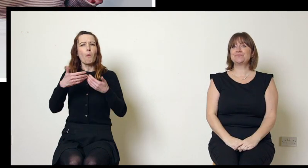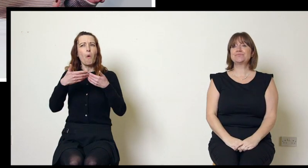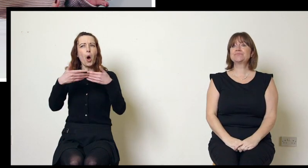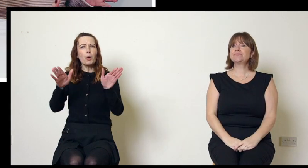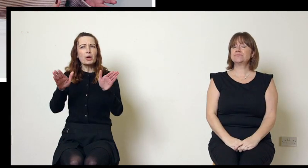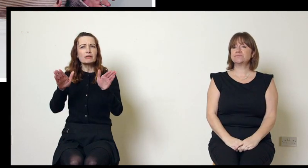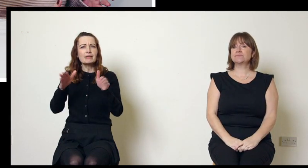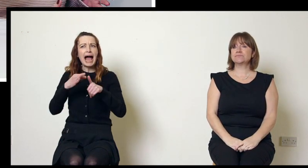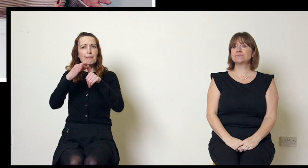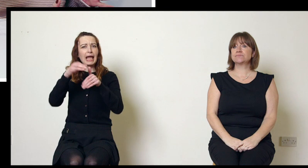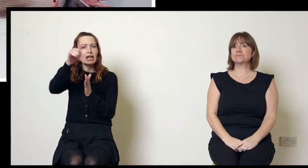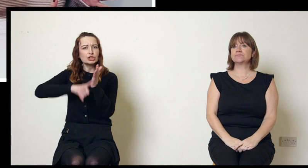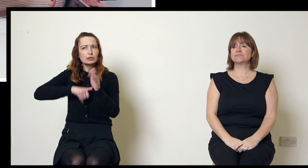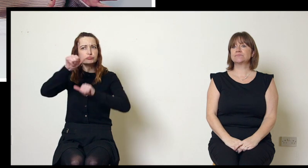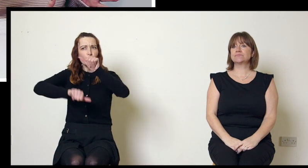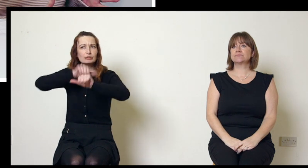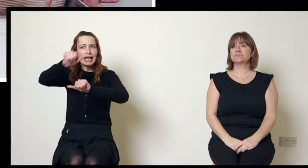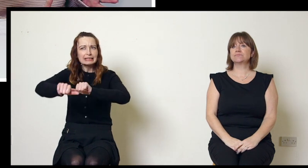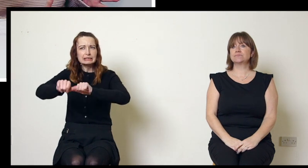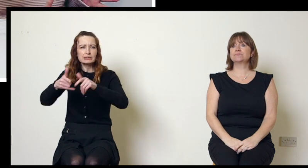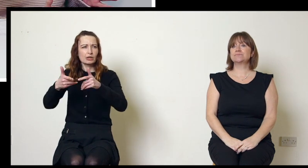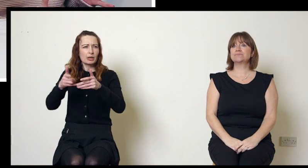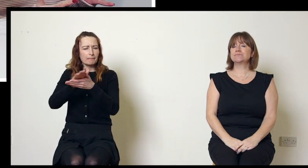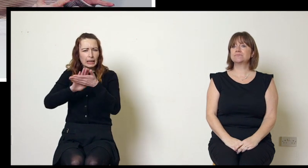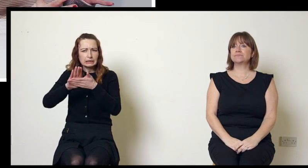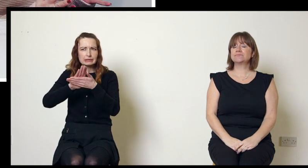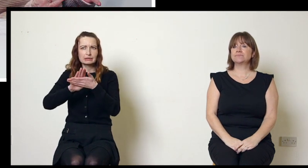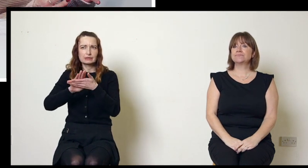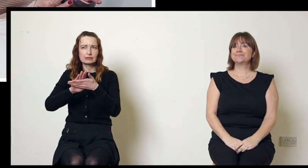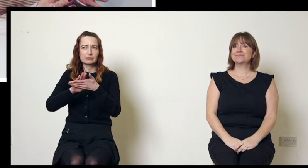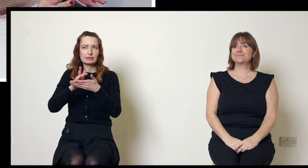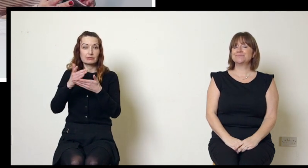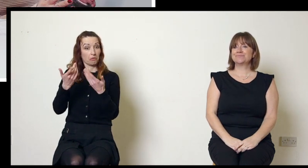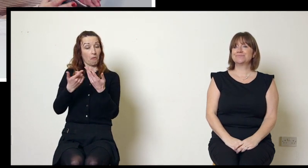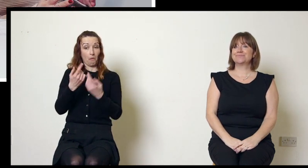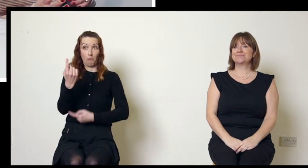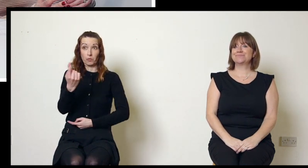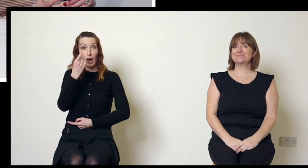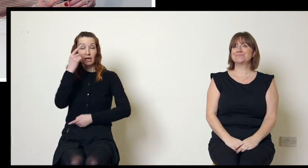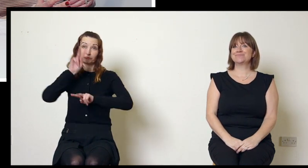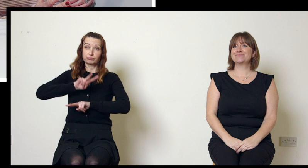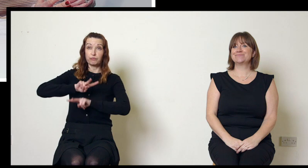the application process to be so that you can do video and audio.